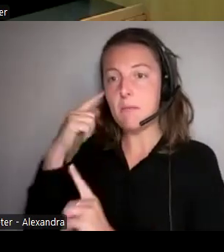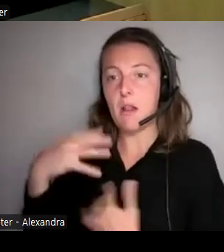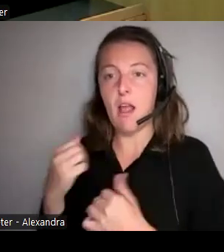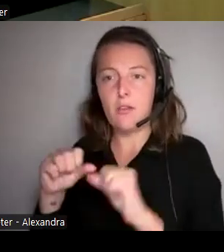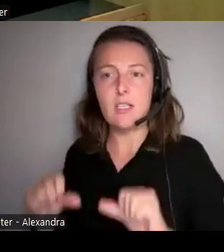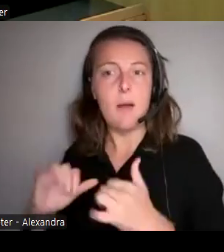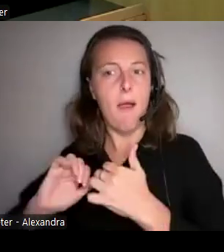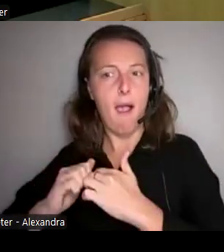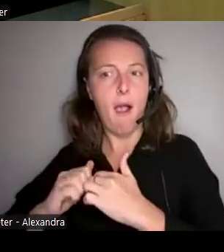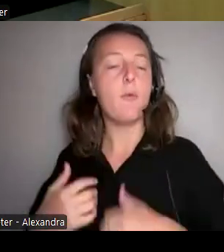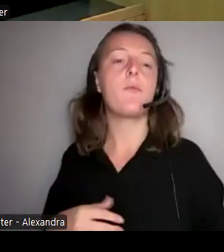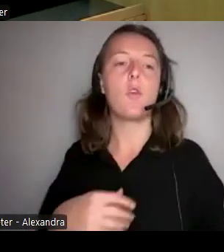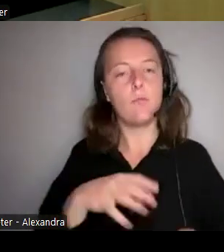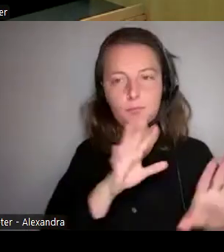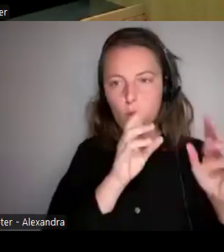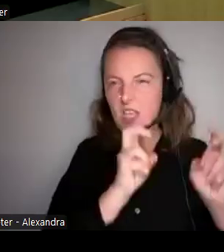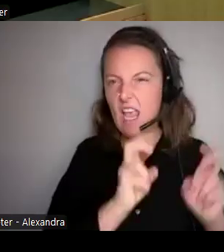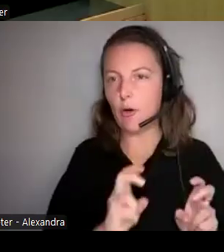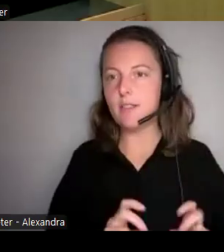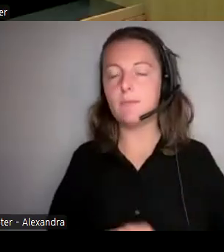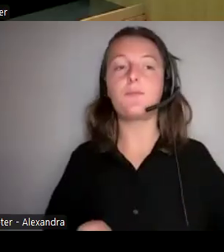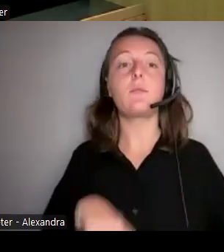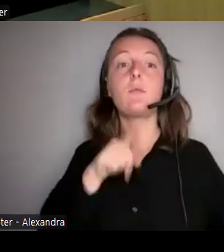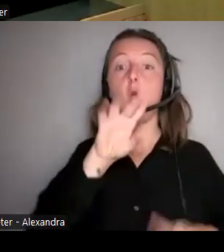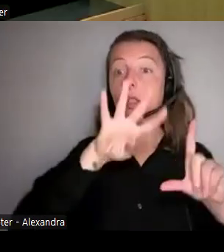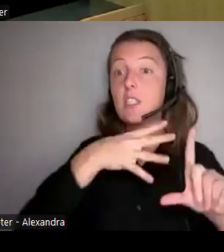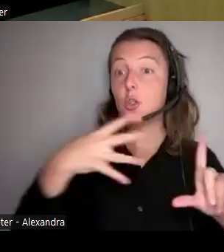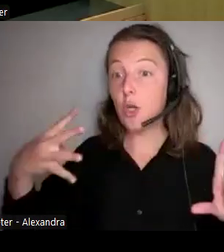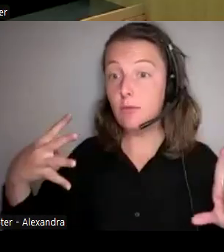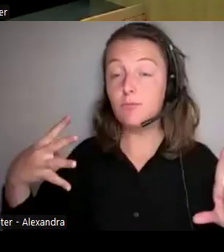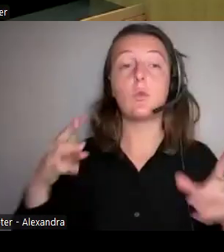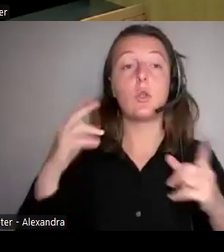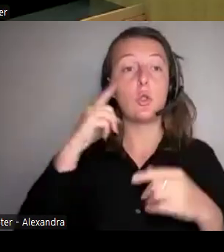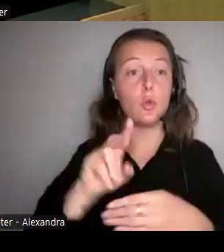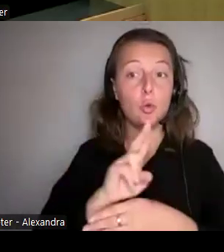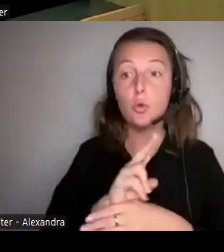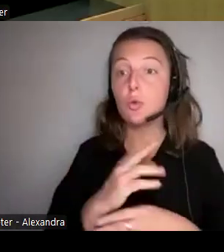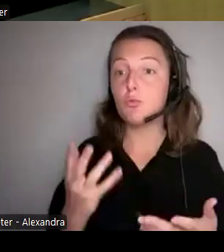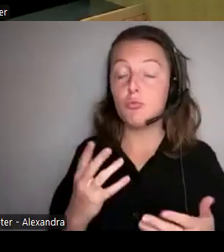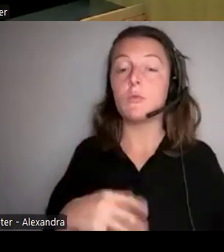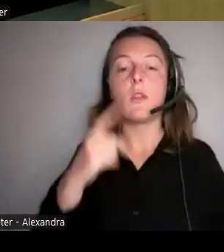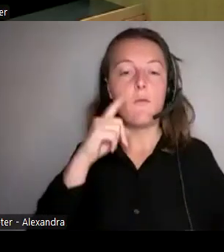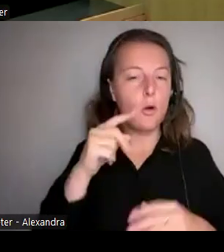areas and we used this grid to look into what we'd already funded in these three areas around these